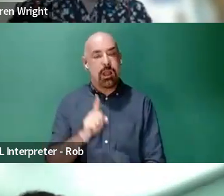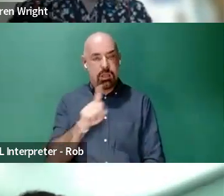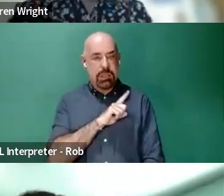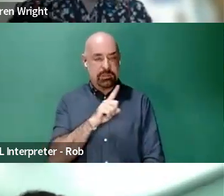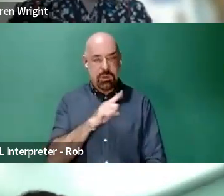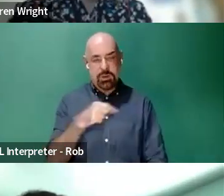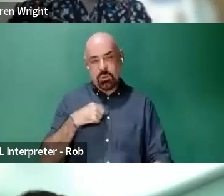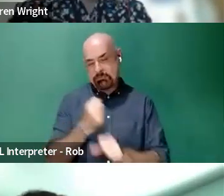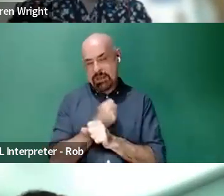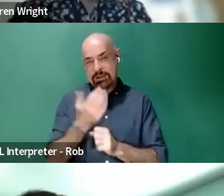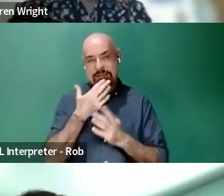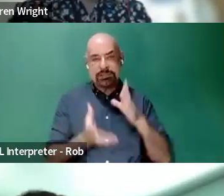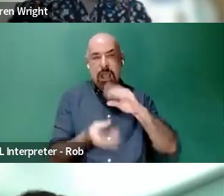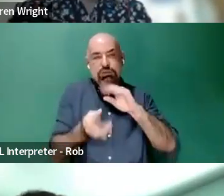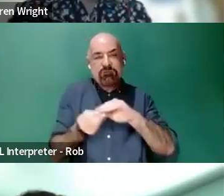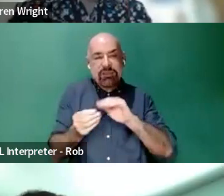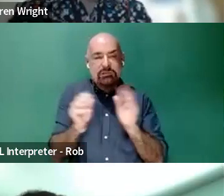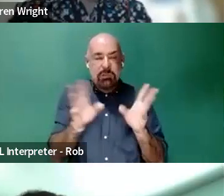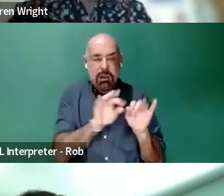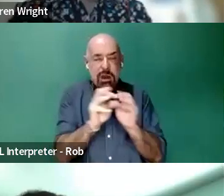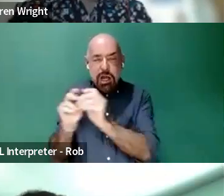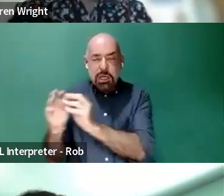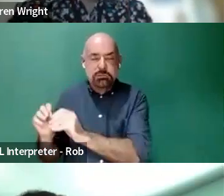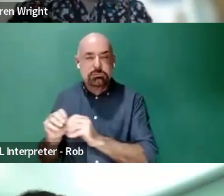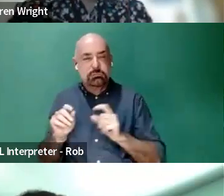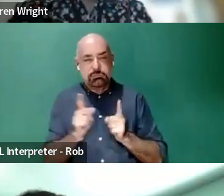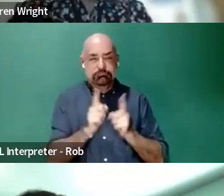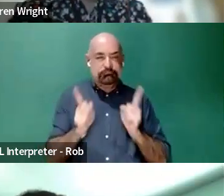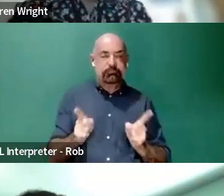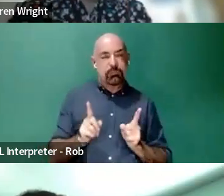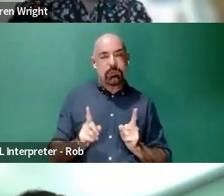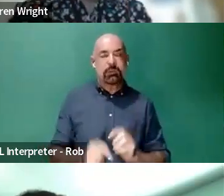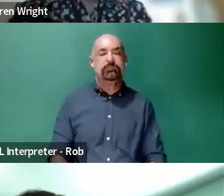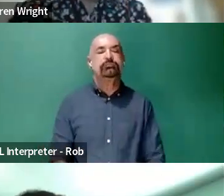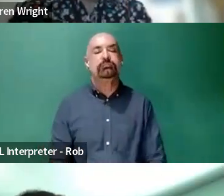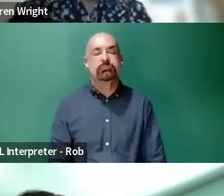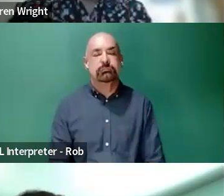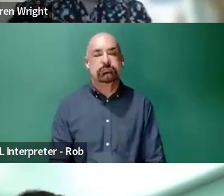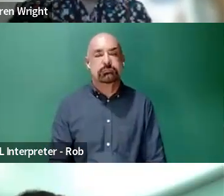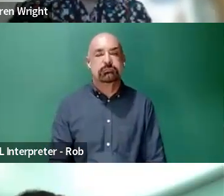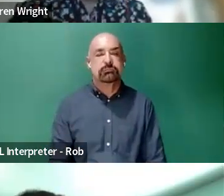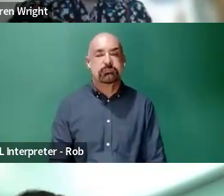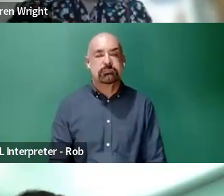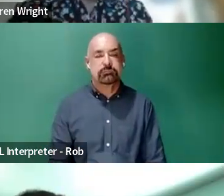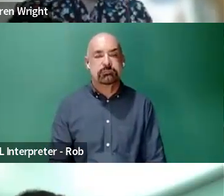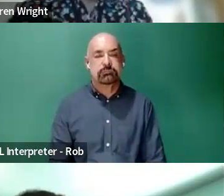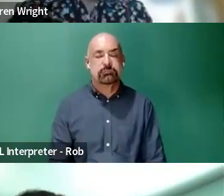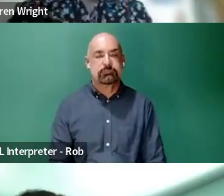abbreviation guide to the resource as well. You're doing nicely, aren't you?